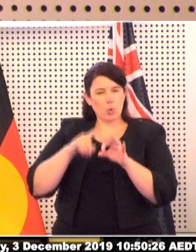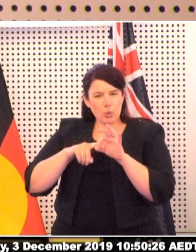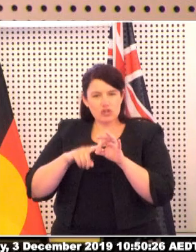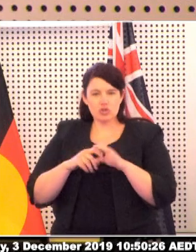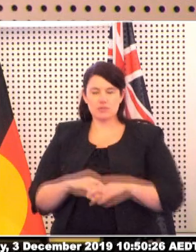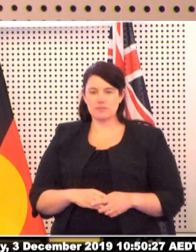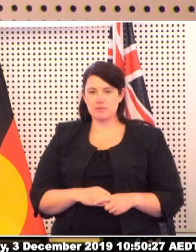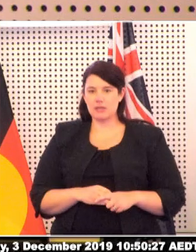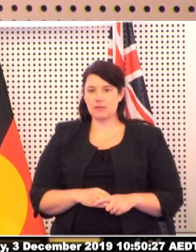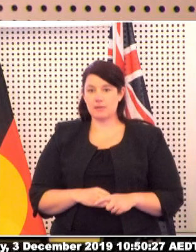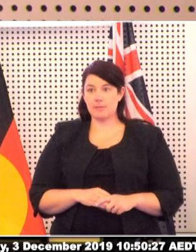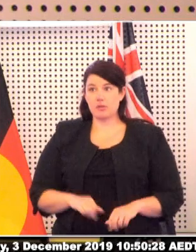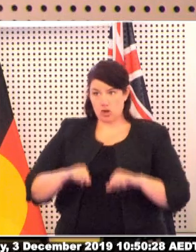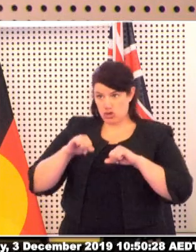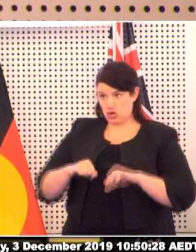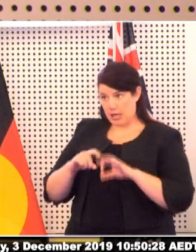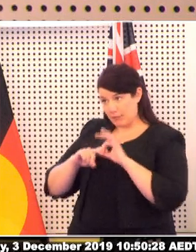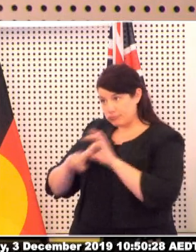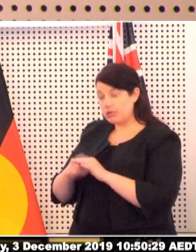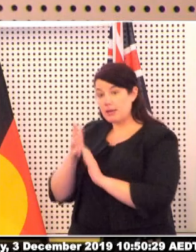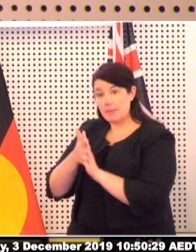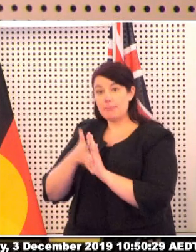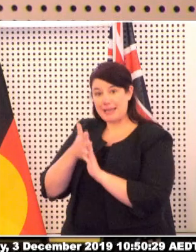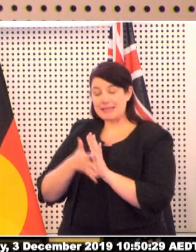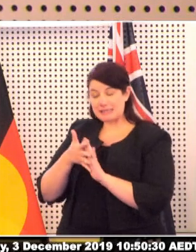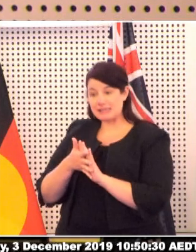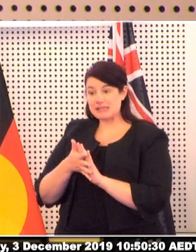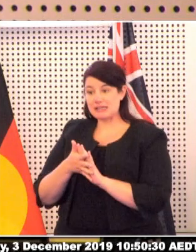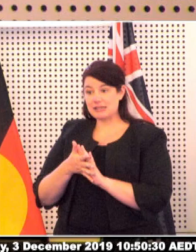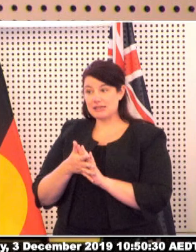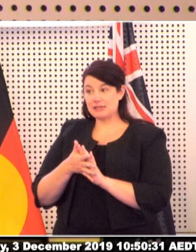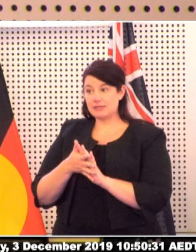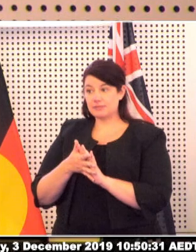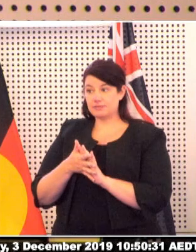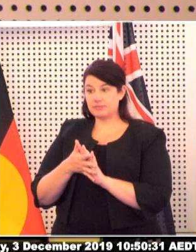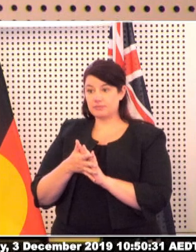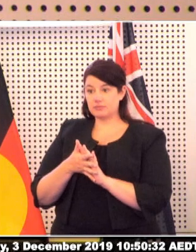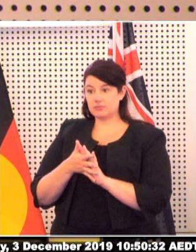But does that mean that as – in effect, as a condition for admission to some kind of